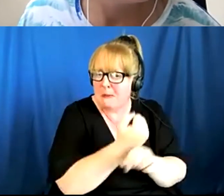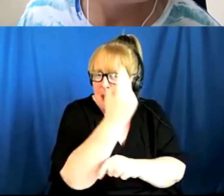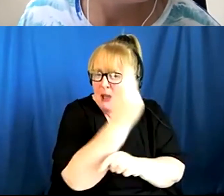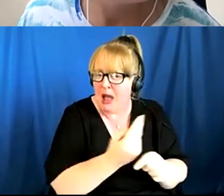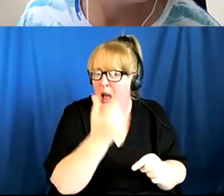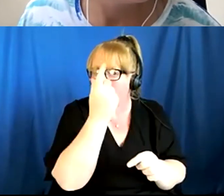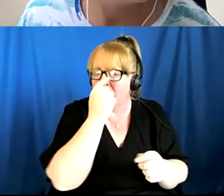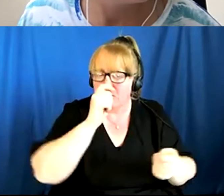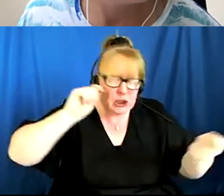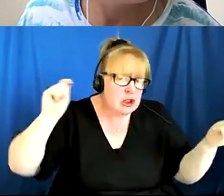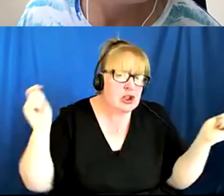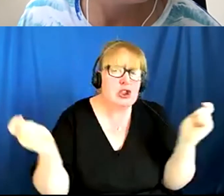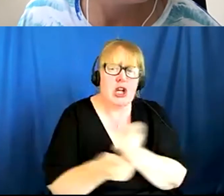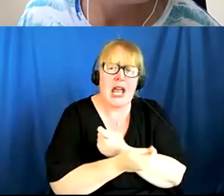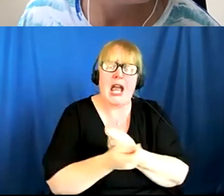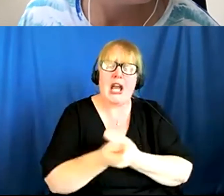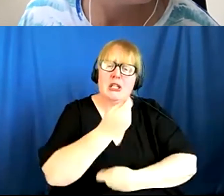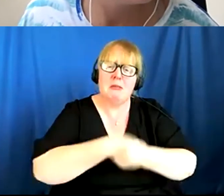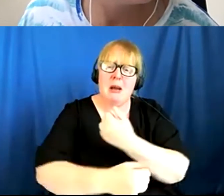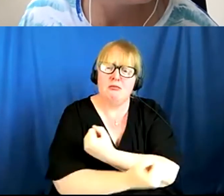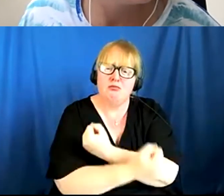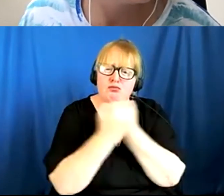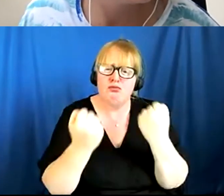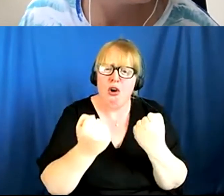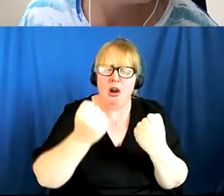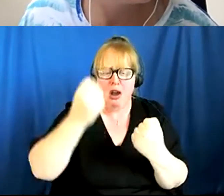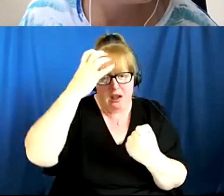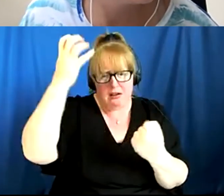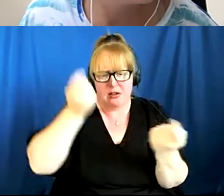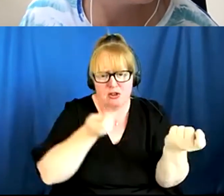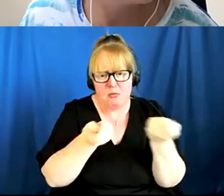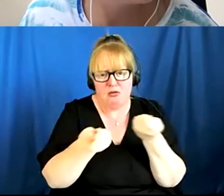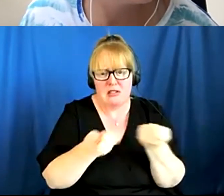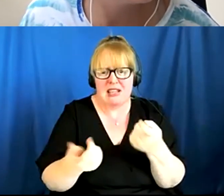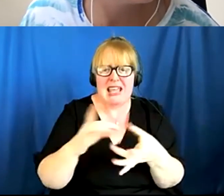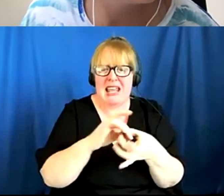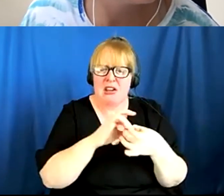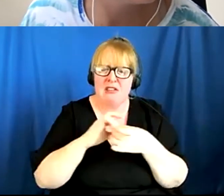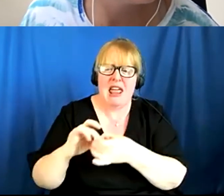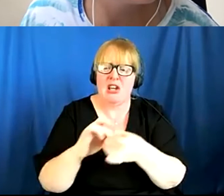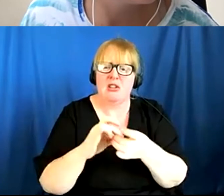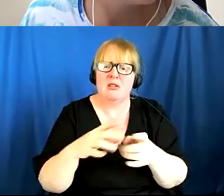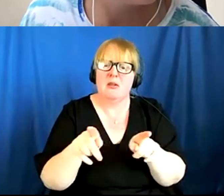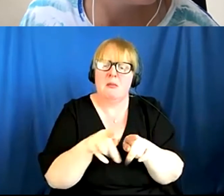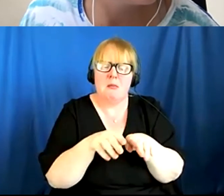strengthen democracy in the realisation of a more interconnected civil society?”